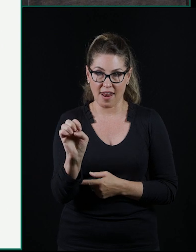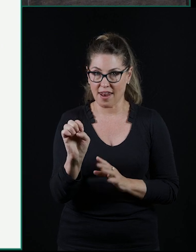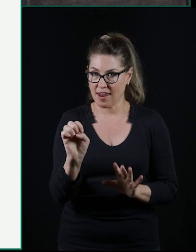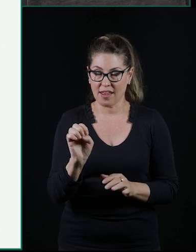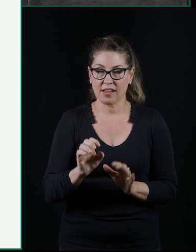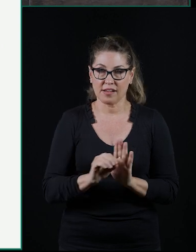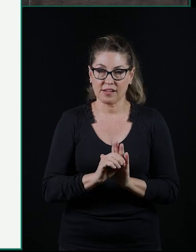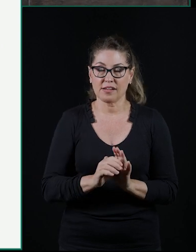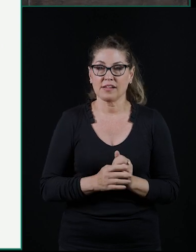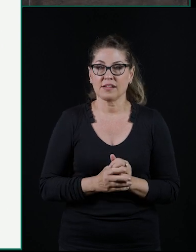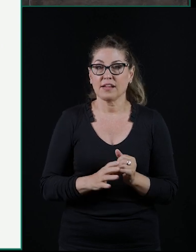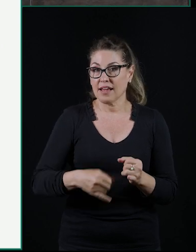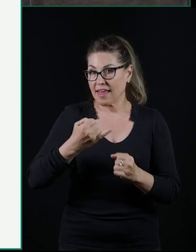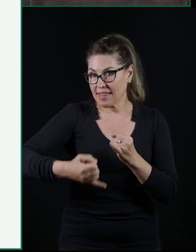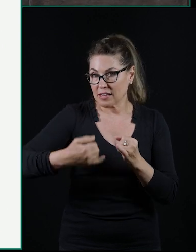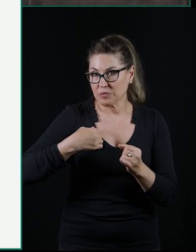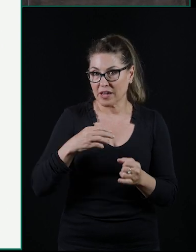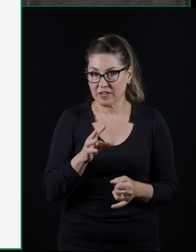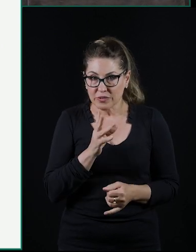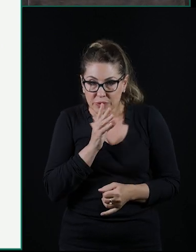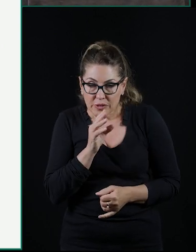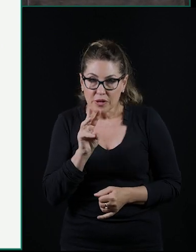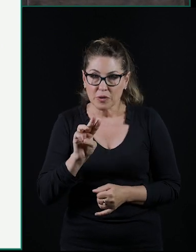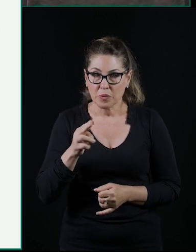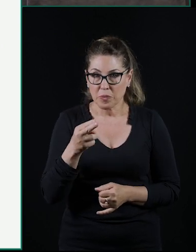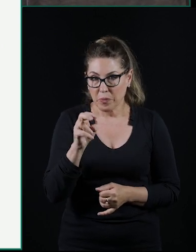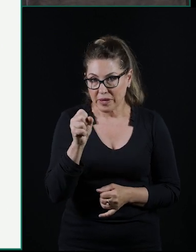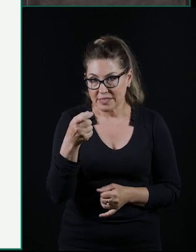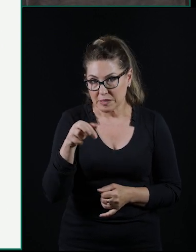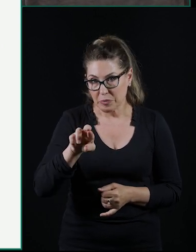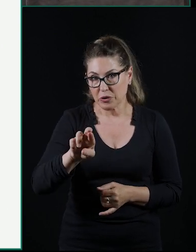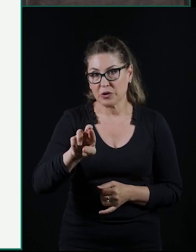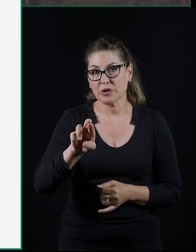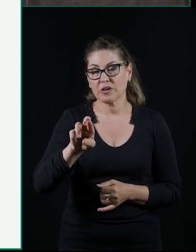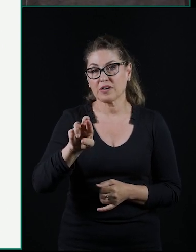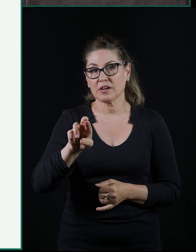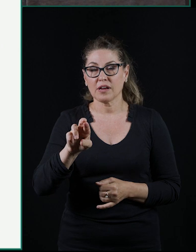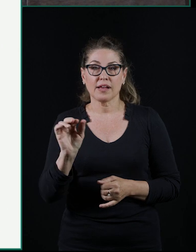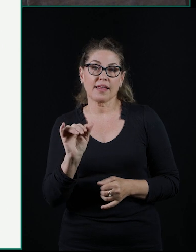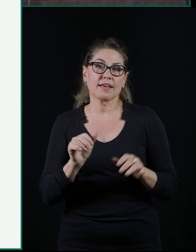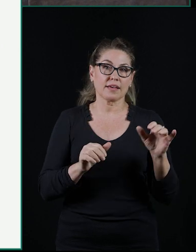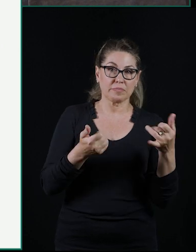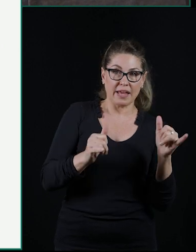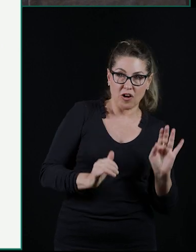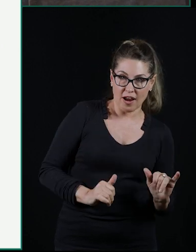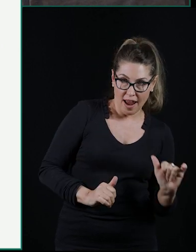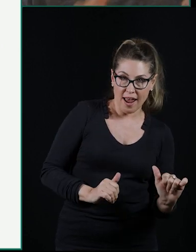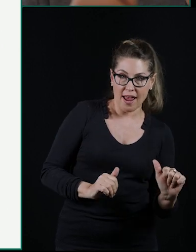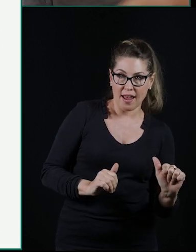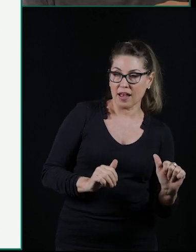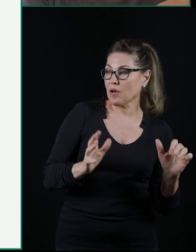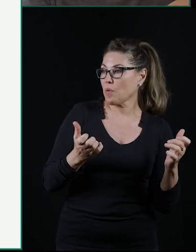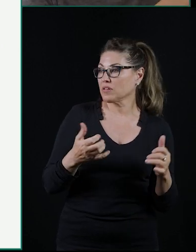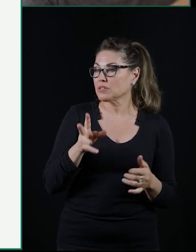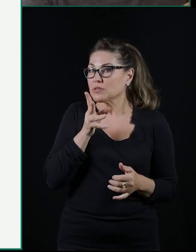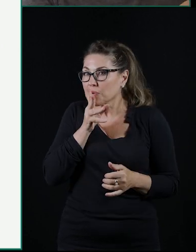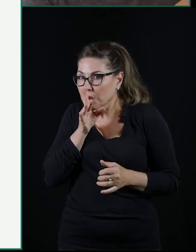And last but not least, we have whisper where A wants to whisper to B in the lobby.